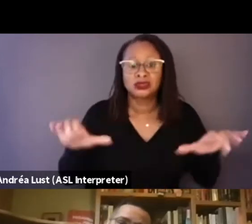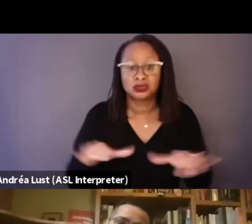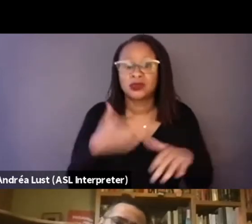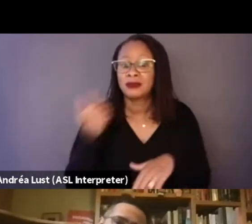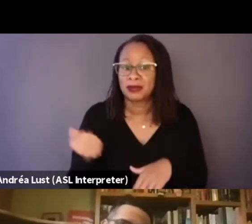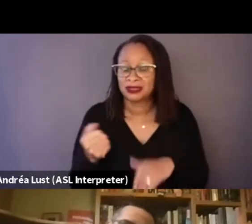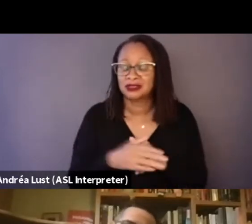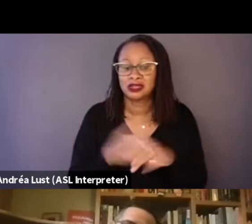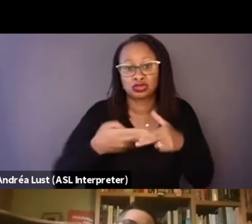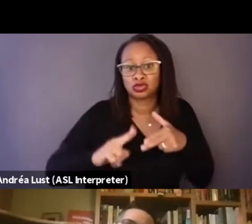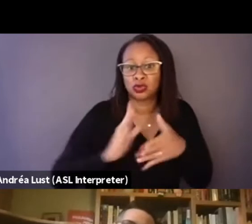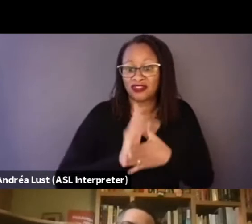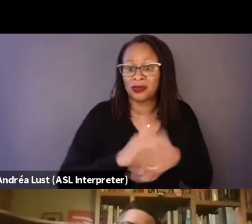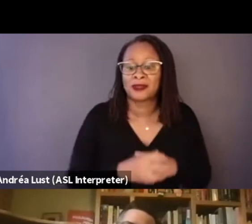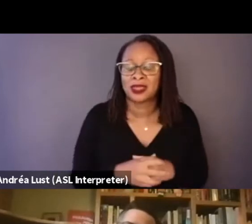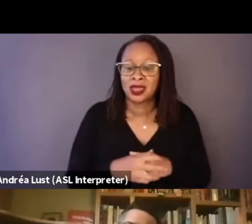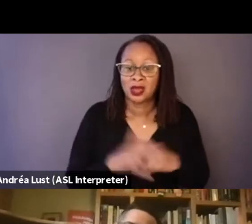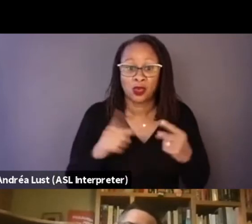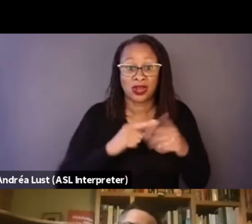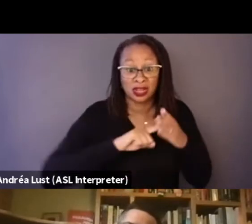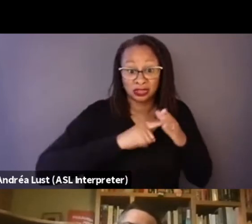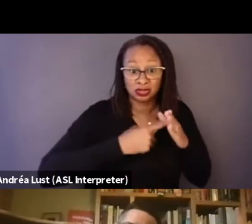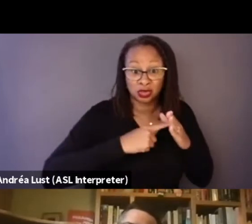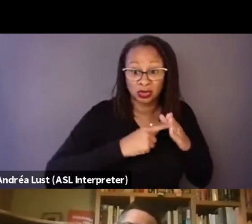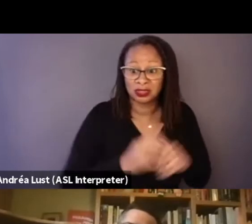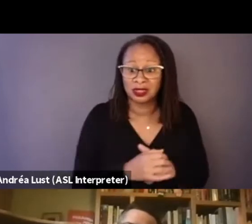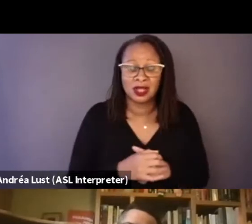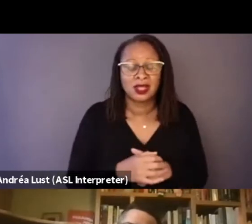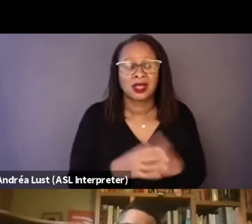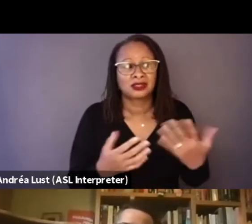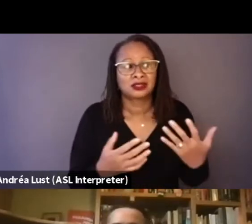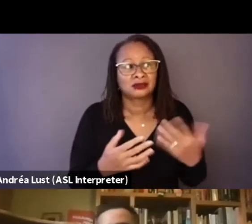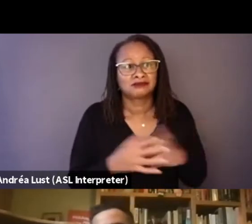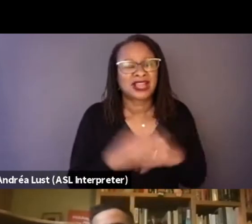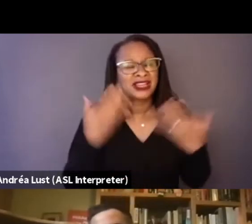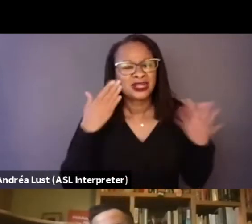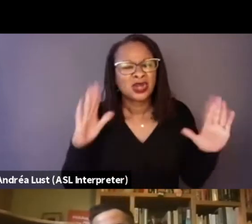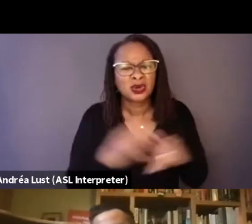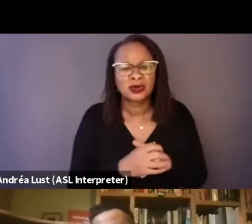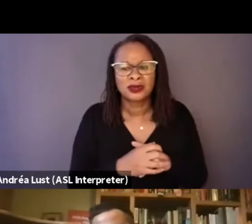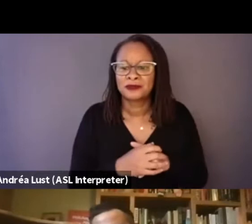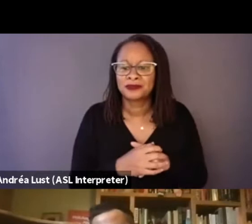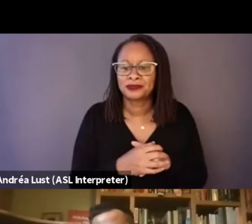or film I don't know, because when I began shooting, I don't know necessarily what is the metros of the film.